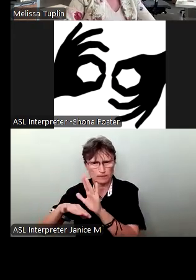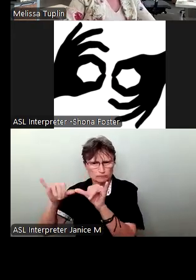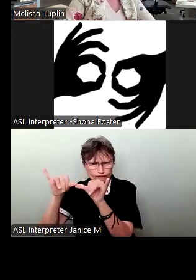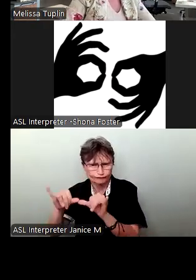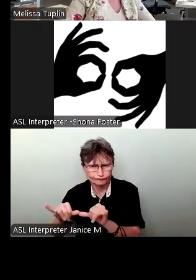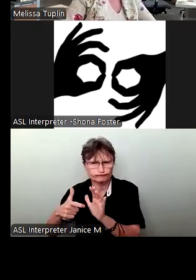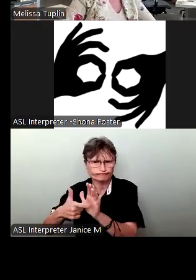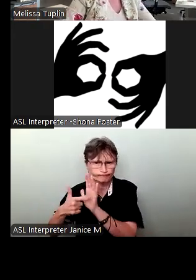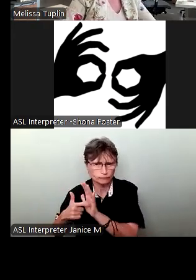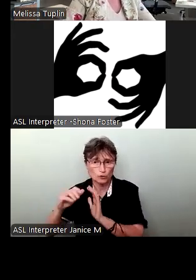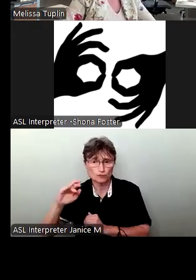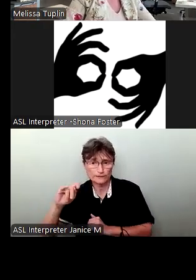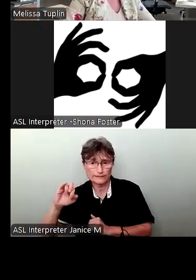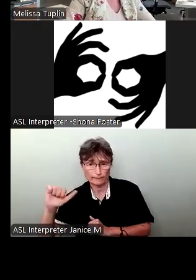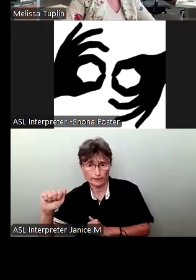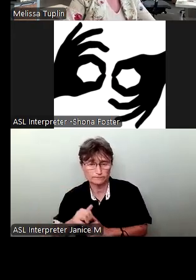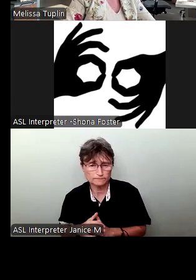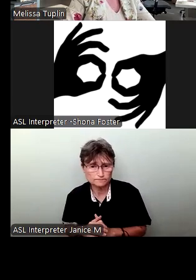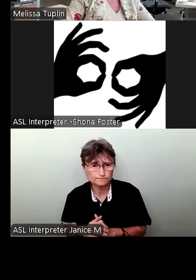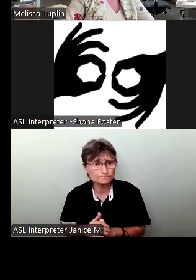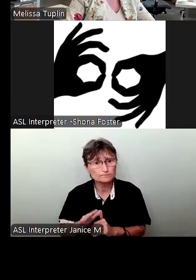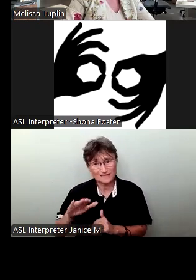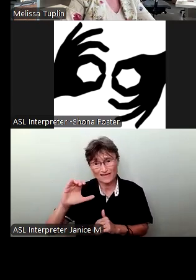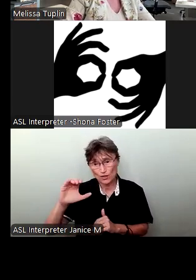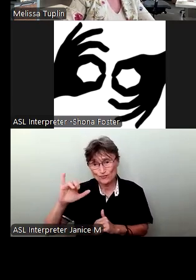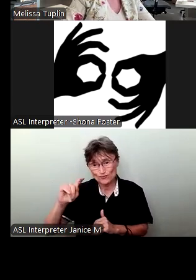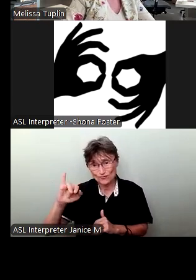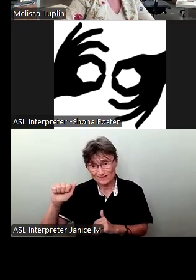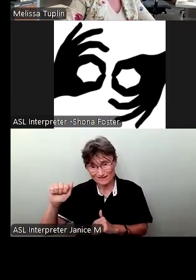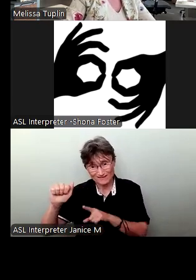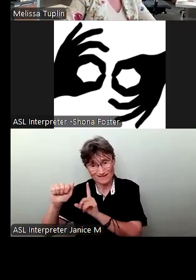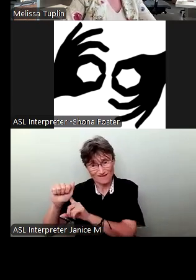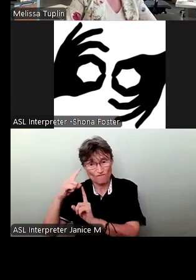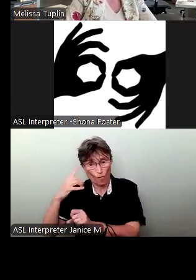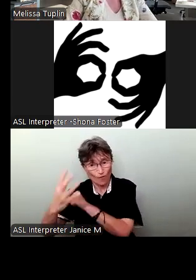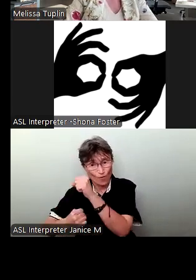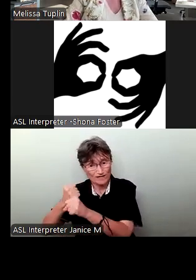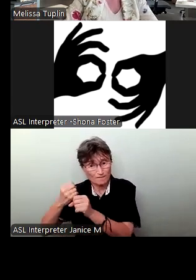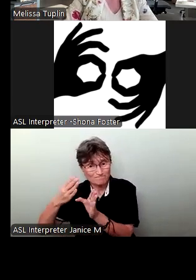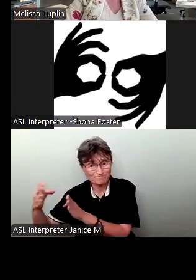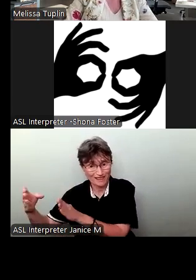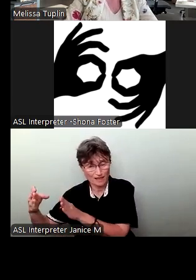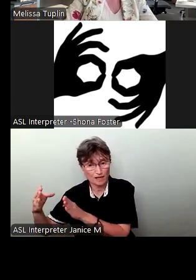may look quite different than what you will be applying to this year, and that is why this is